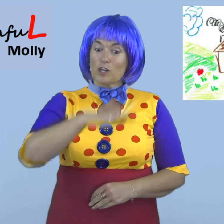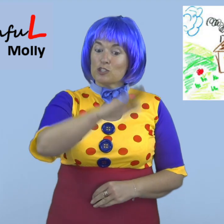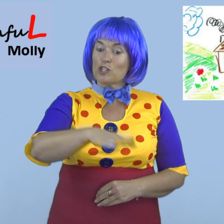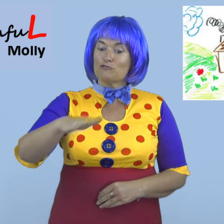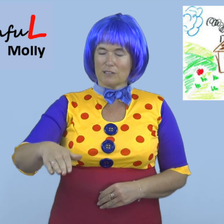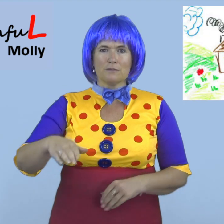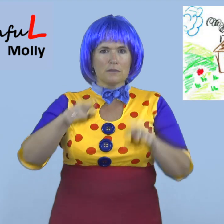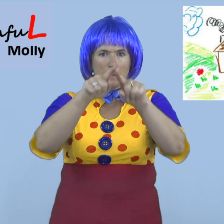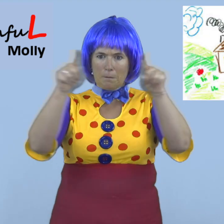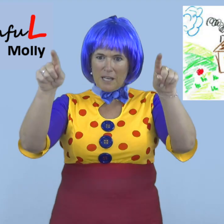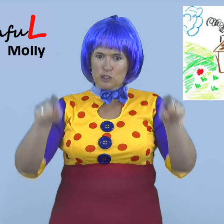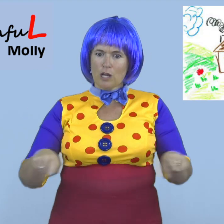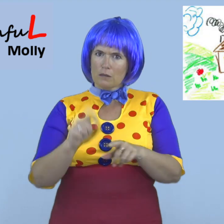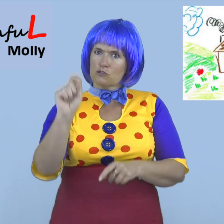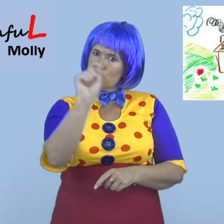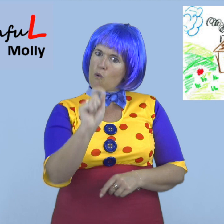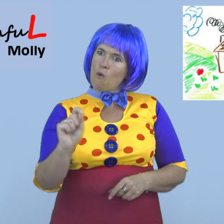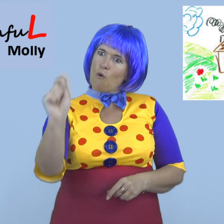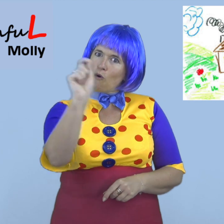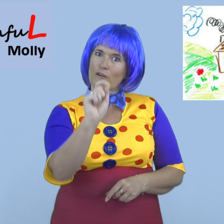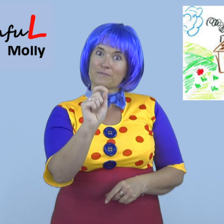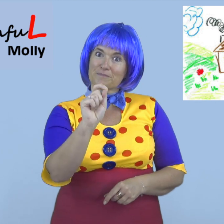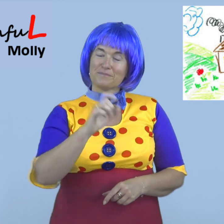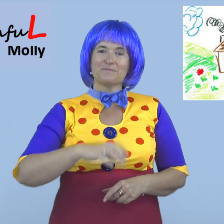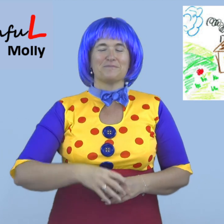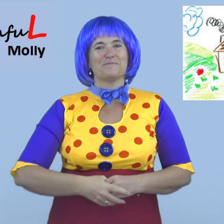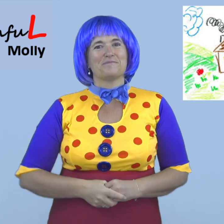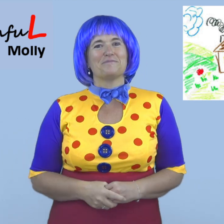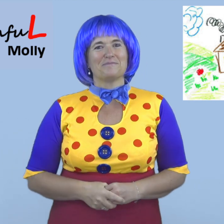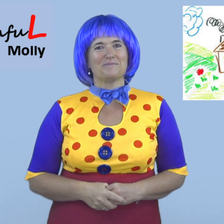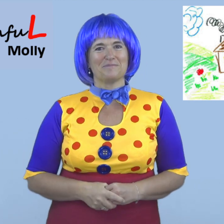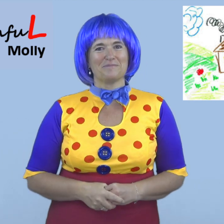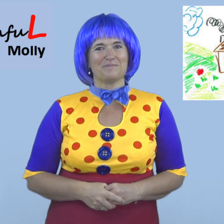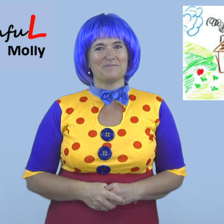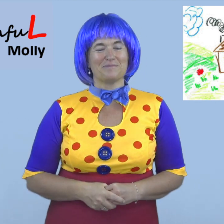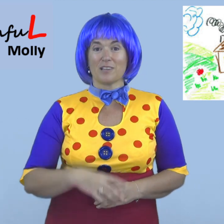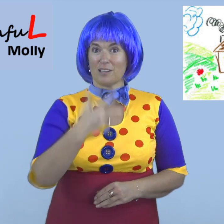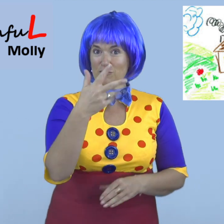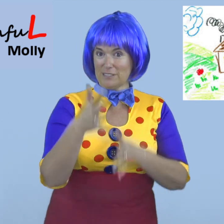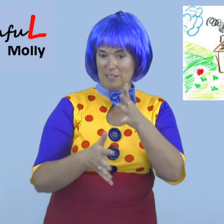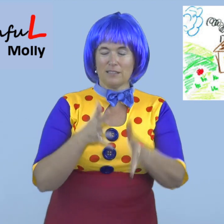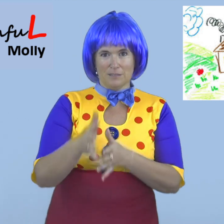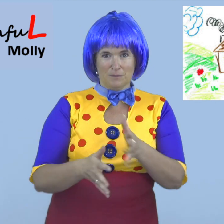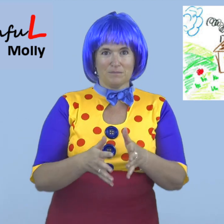The children are drawing pictures. 3 signs